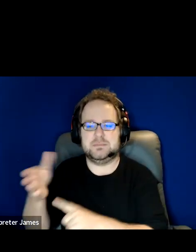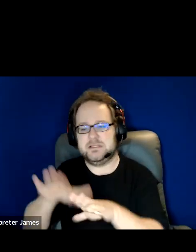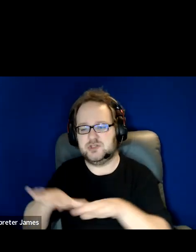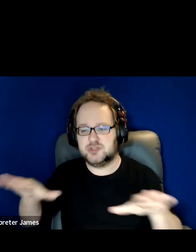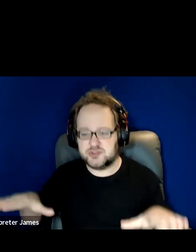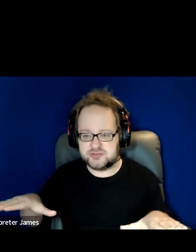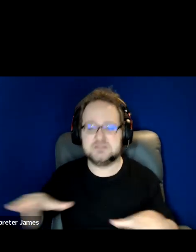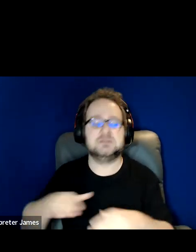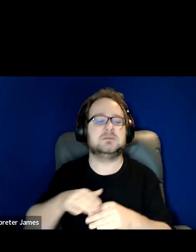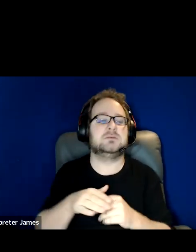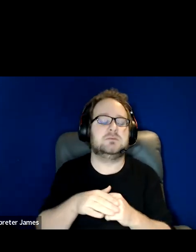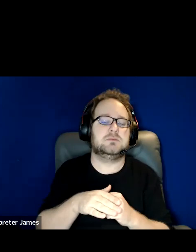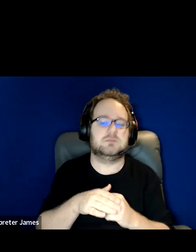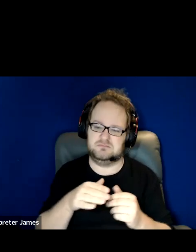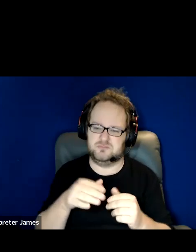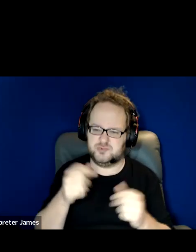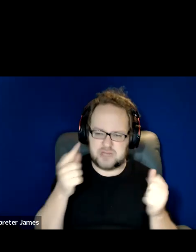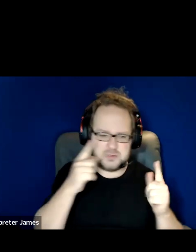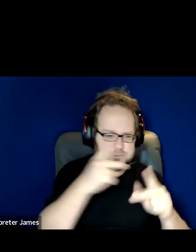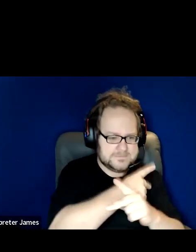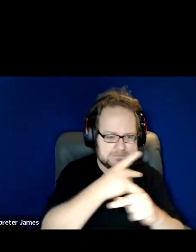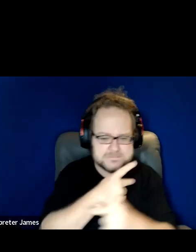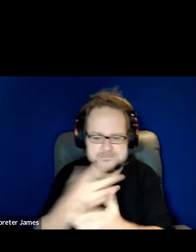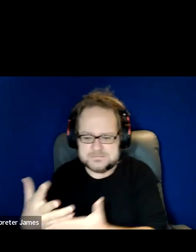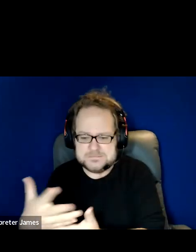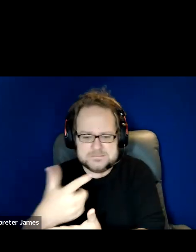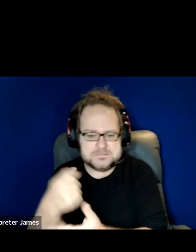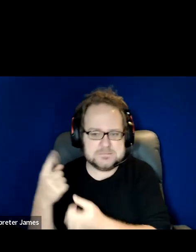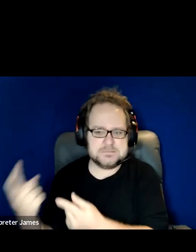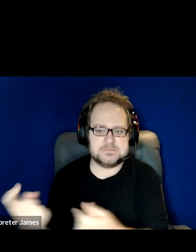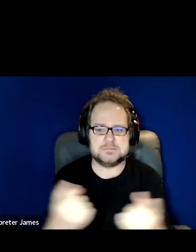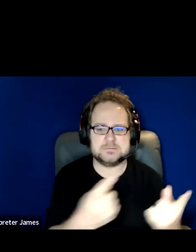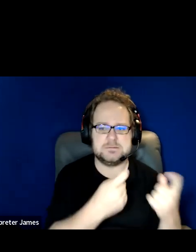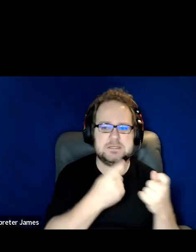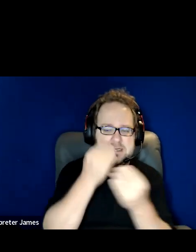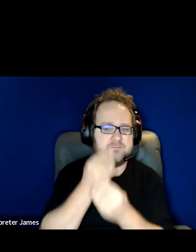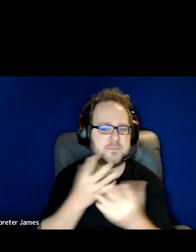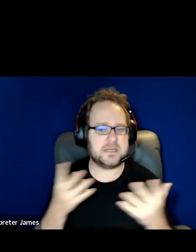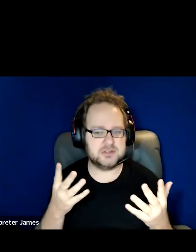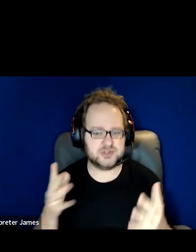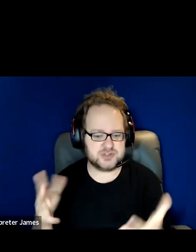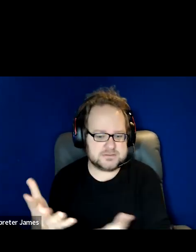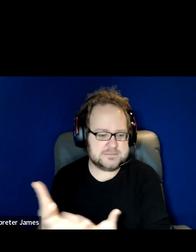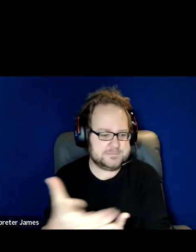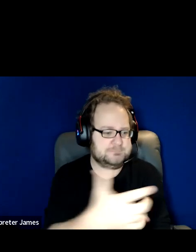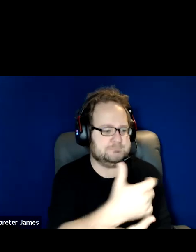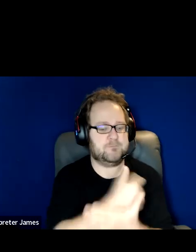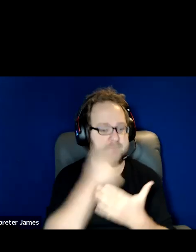what the potential roadblocks are. Thankfully, things are getting better, whether it's from an insurance coverage perspective